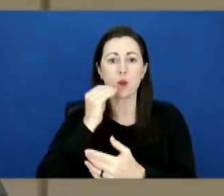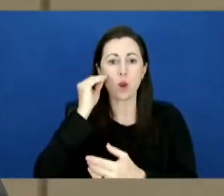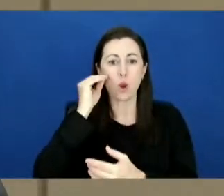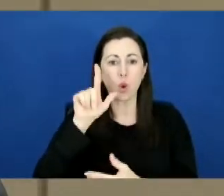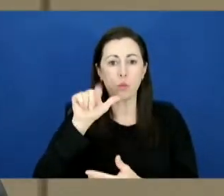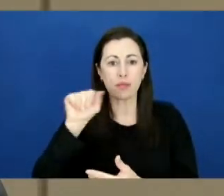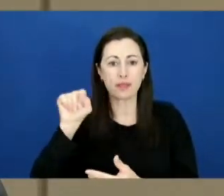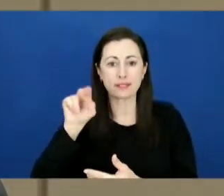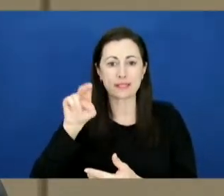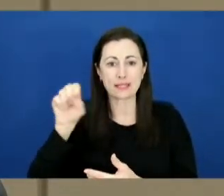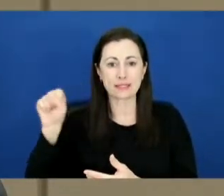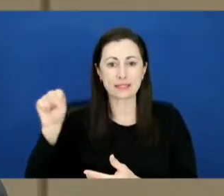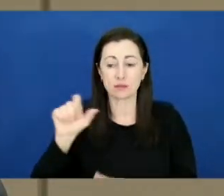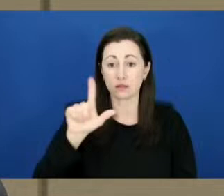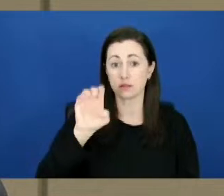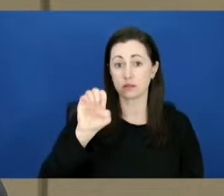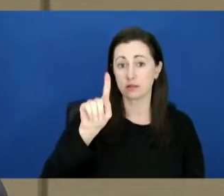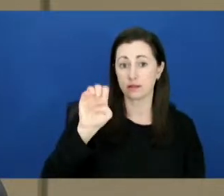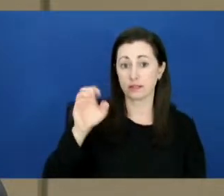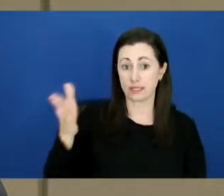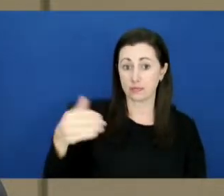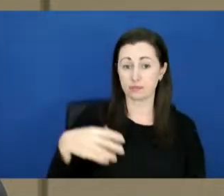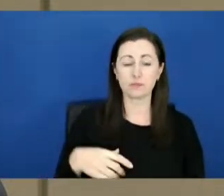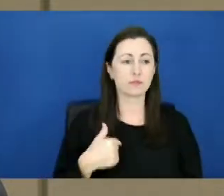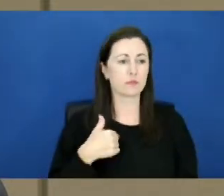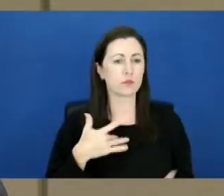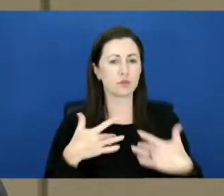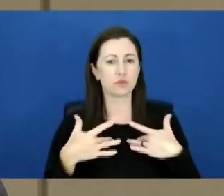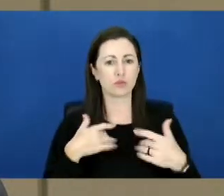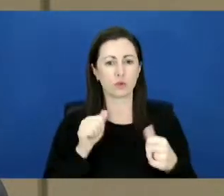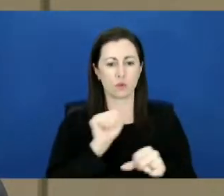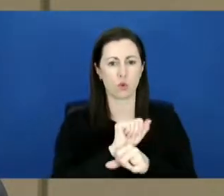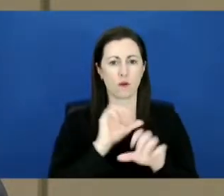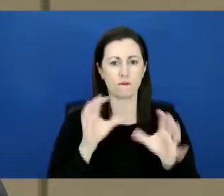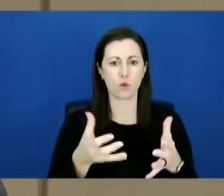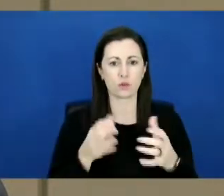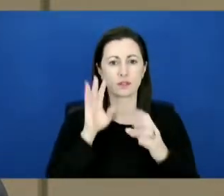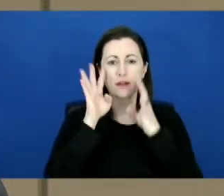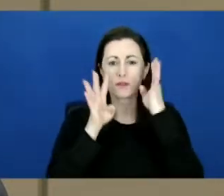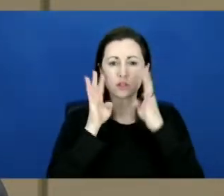ALLIANCE TO END HOMELESSNESS,